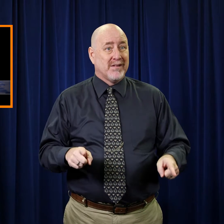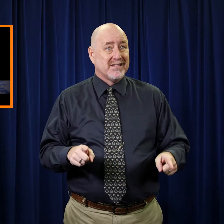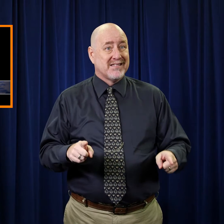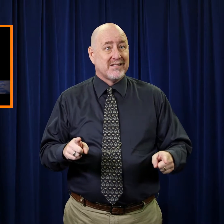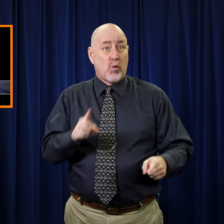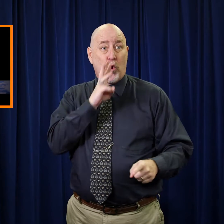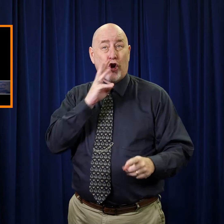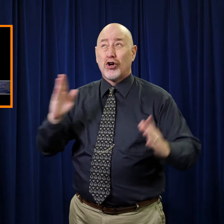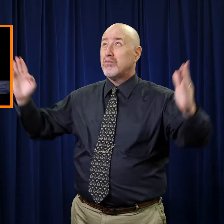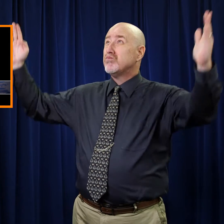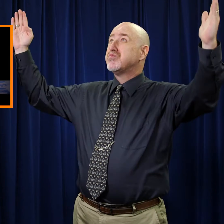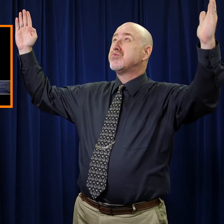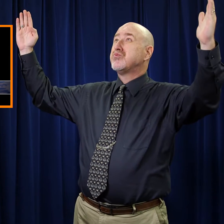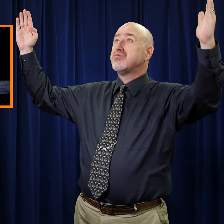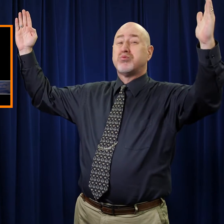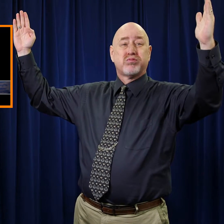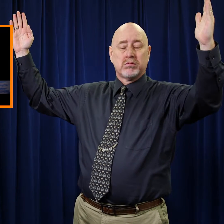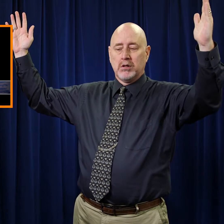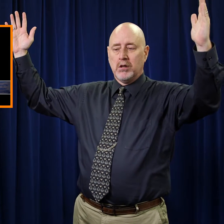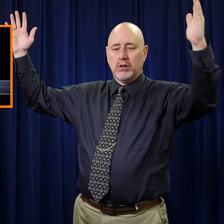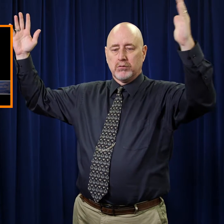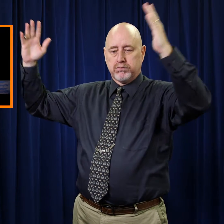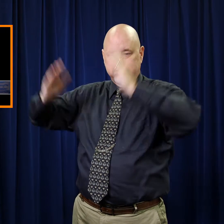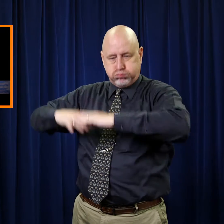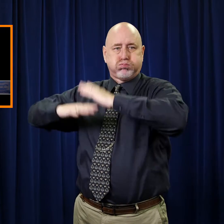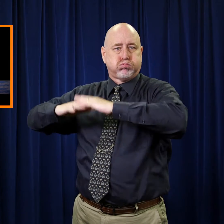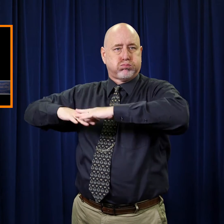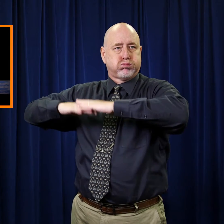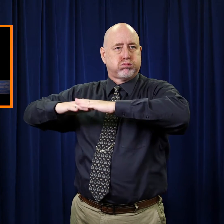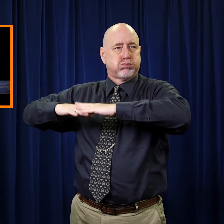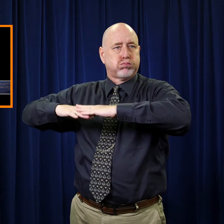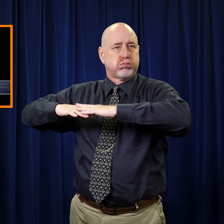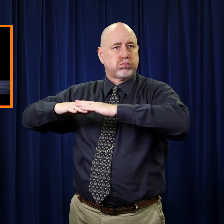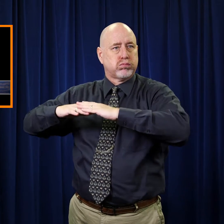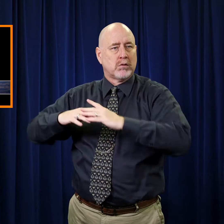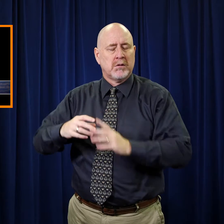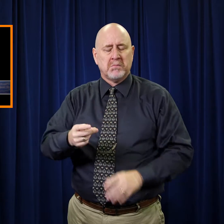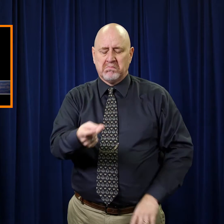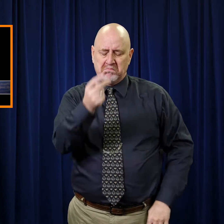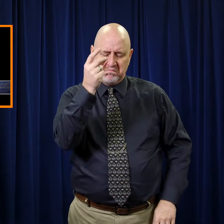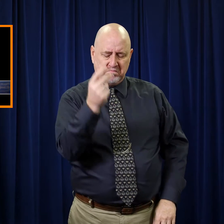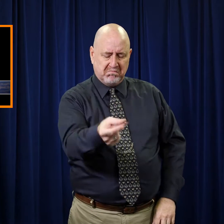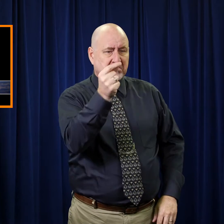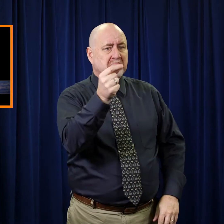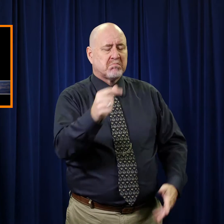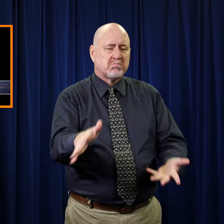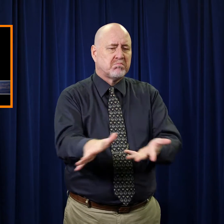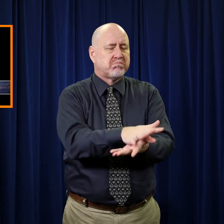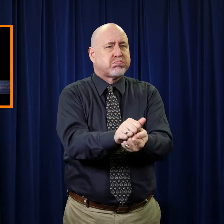walls of water are released and they come crashing down. And in just a moment